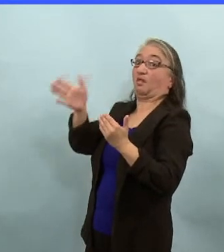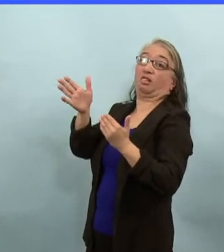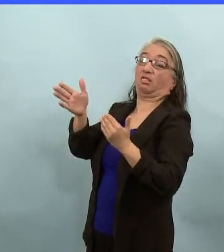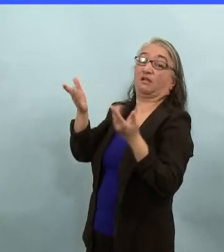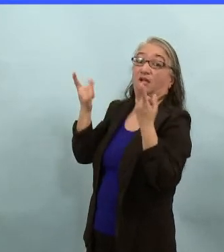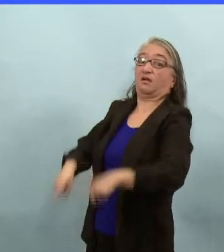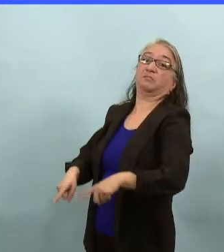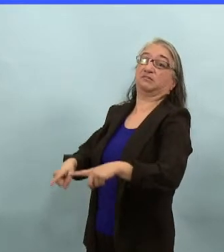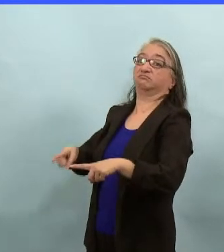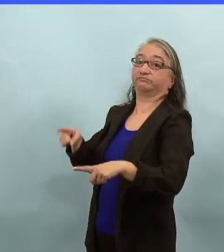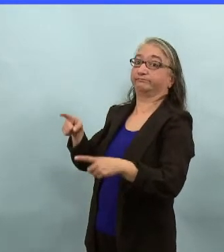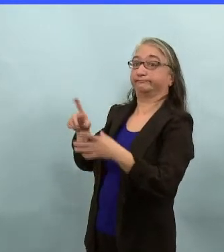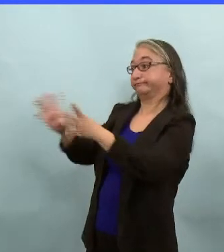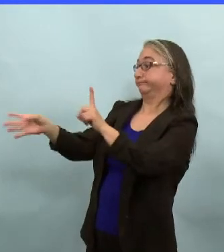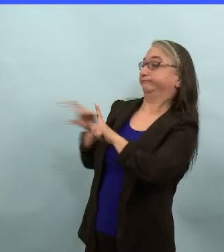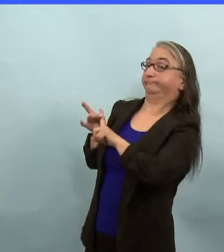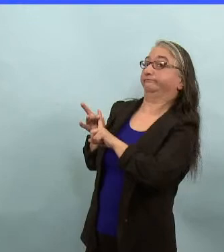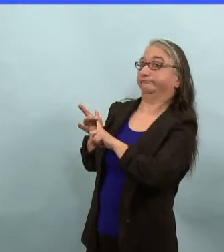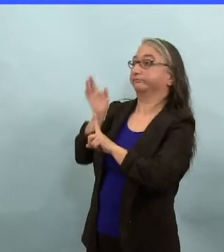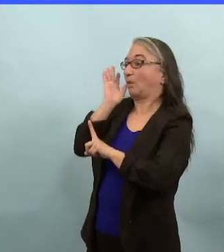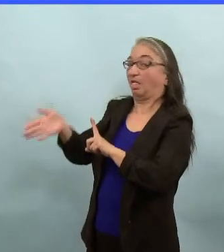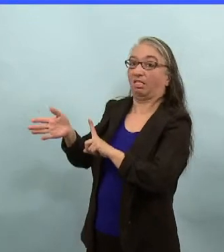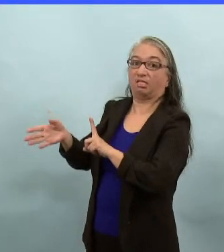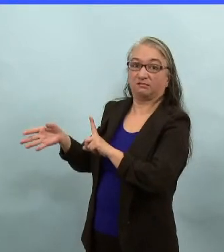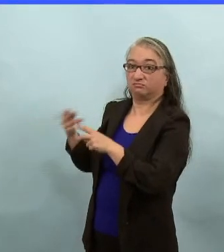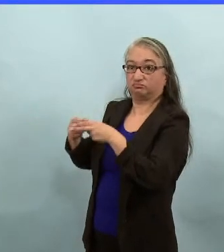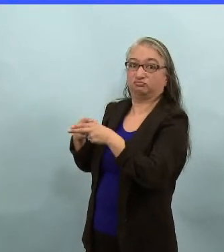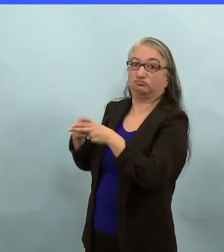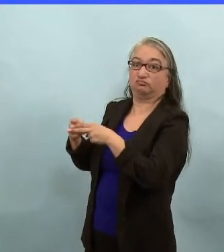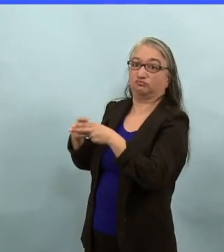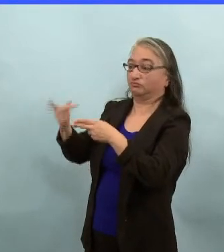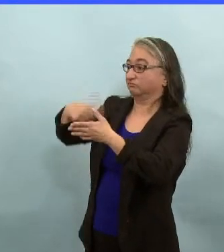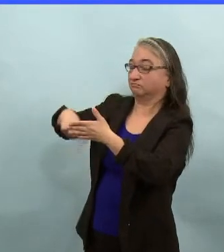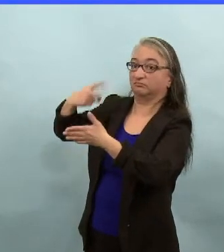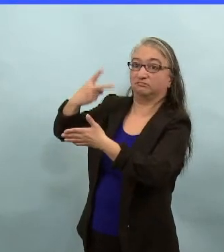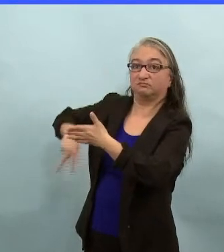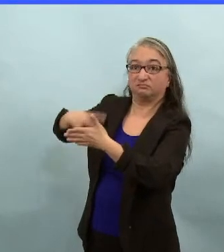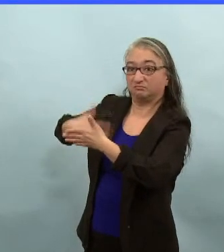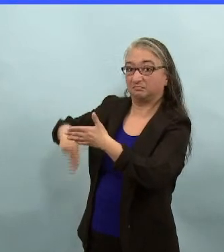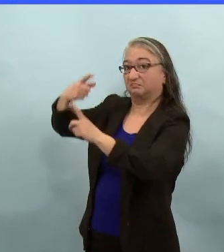contact covid here over the course of the next couple of months and whether or not it makes them